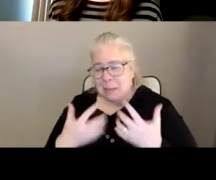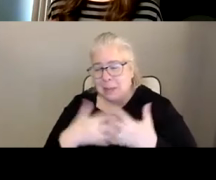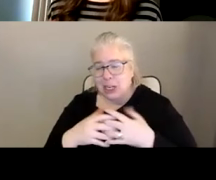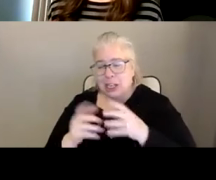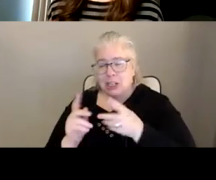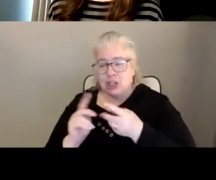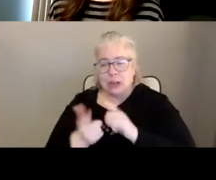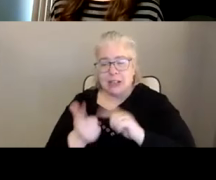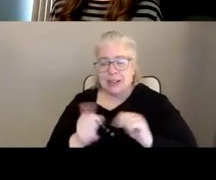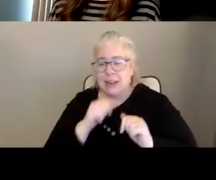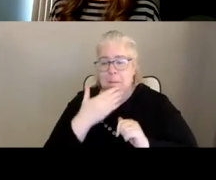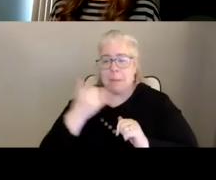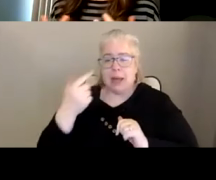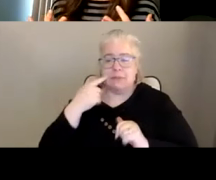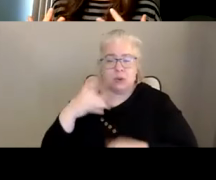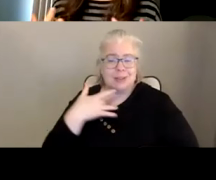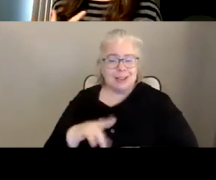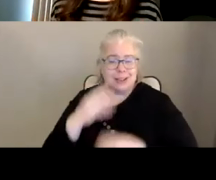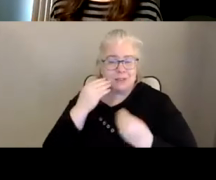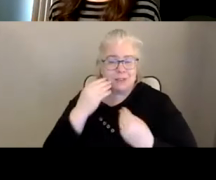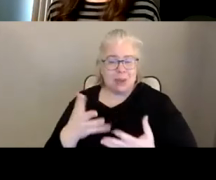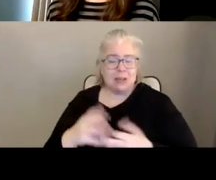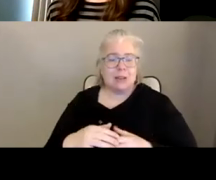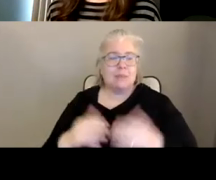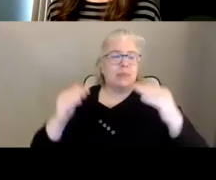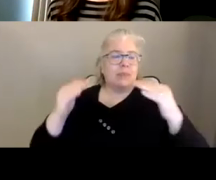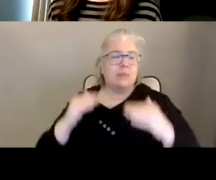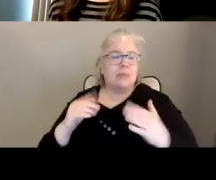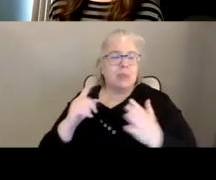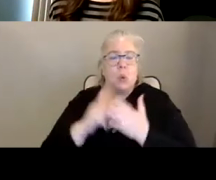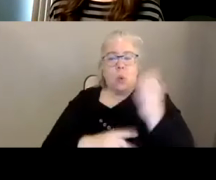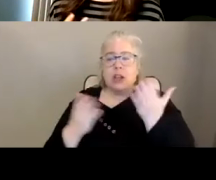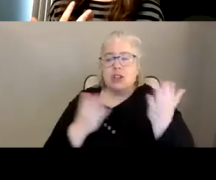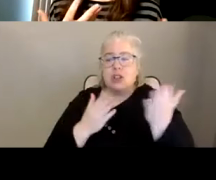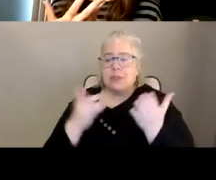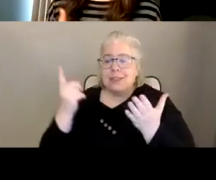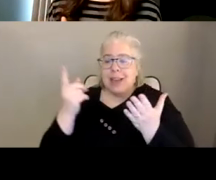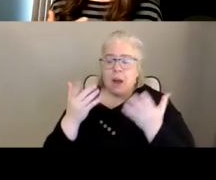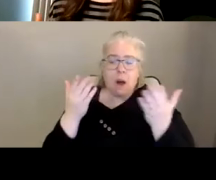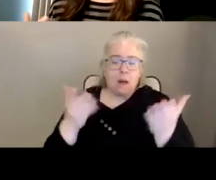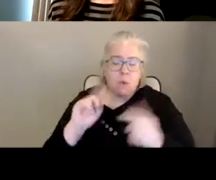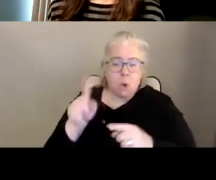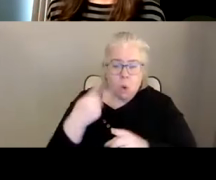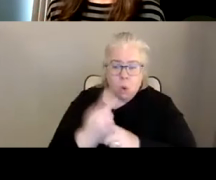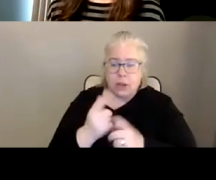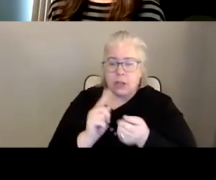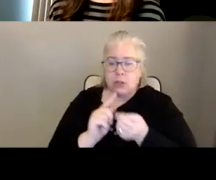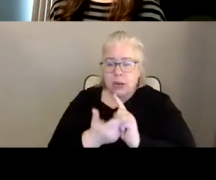or sensitive information. What services do they offer? Is it just that translation, editing and proofreading,